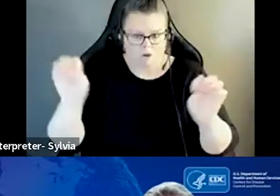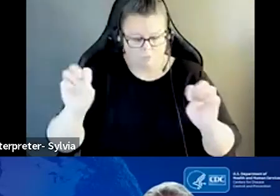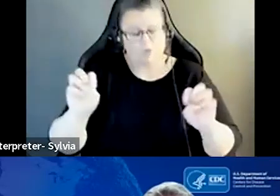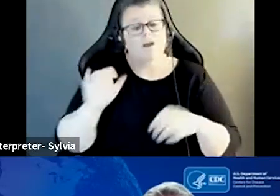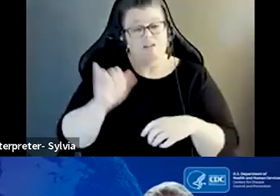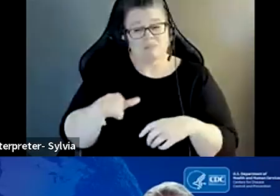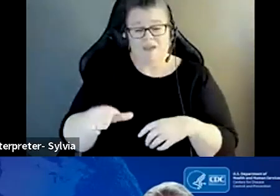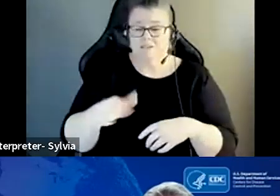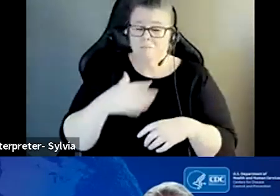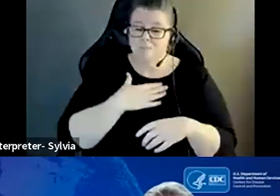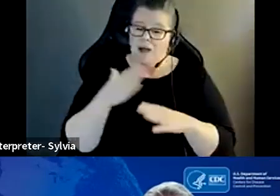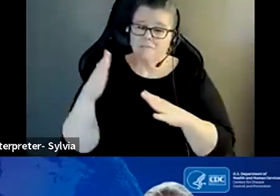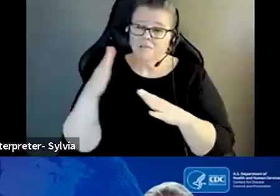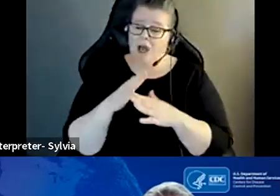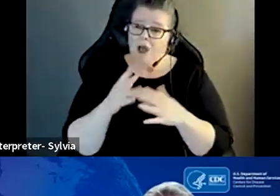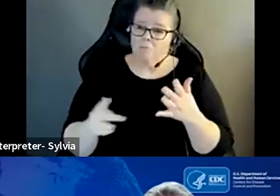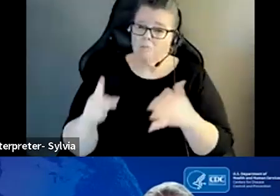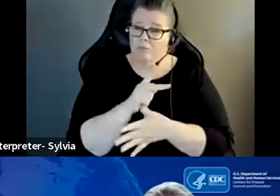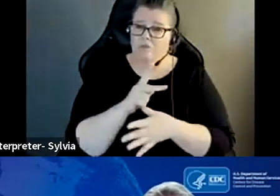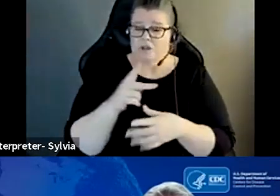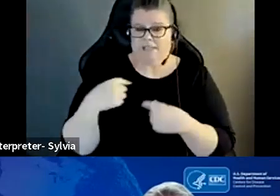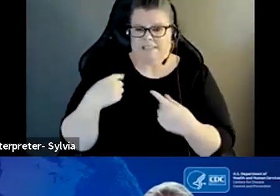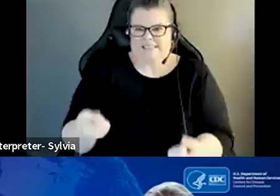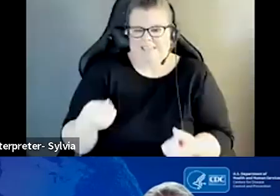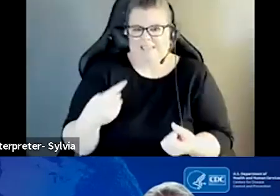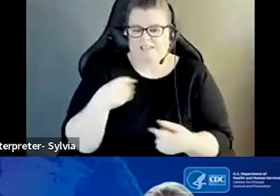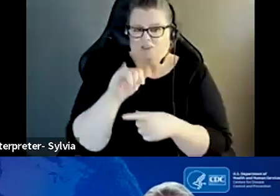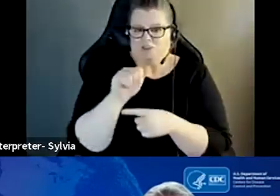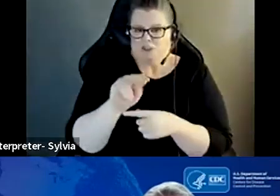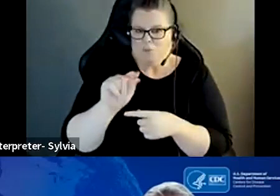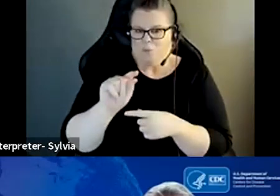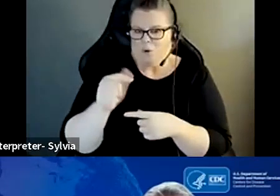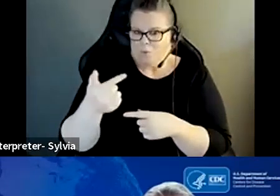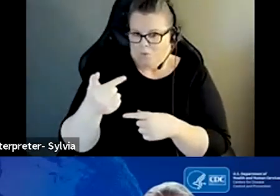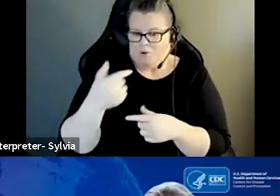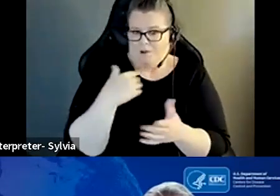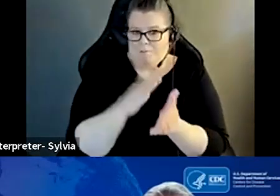since becoming CDC director in January 2021. CFA will be there with analyses